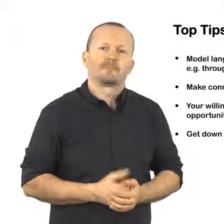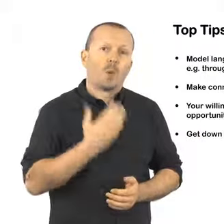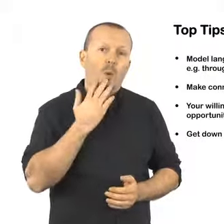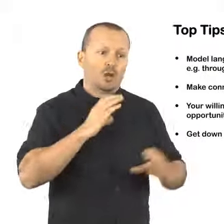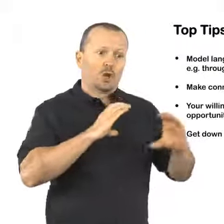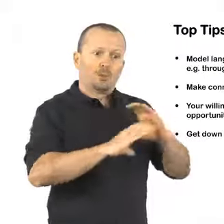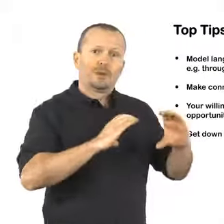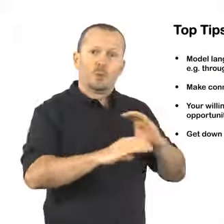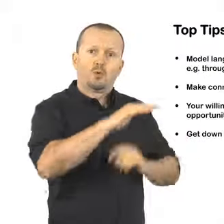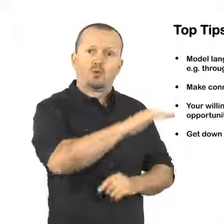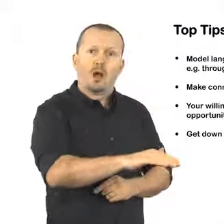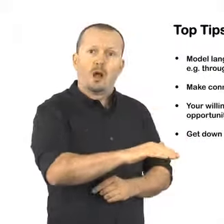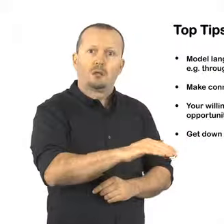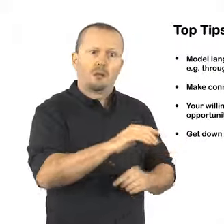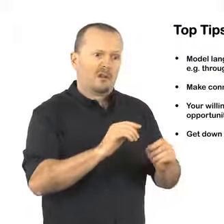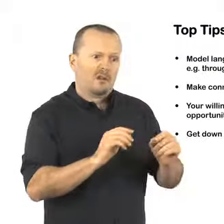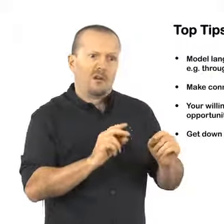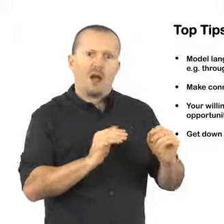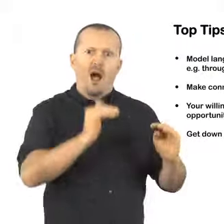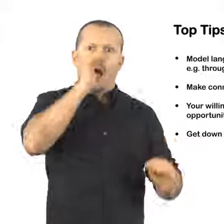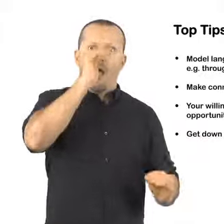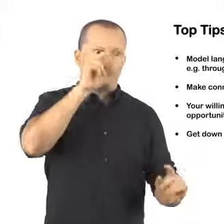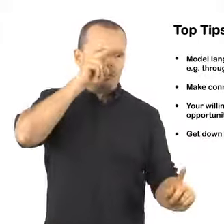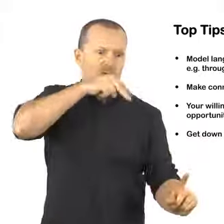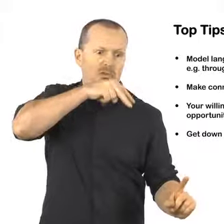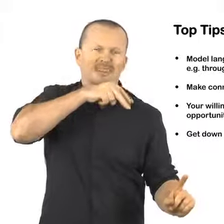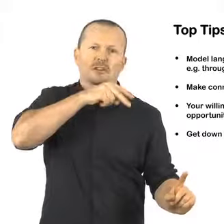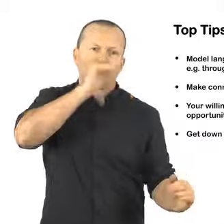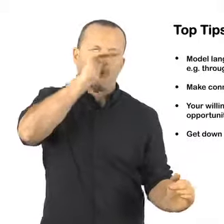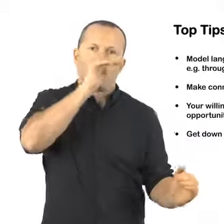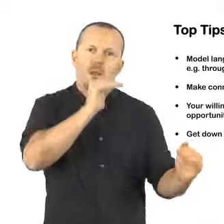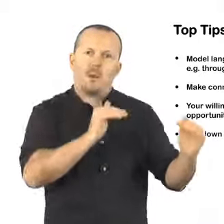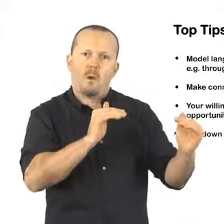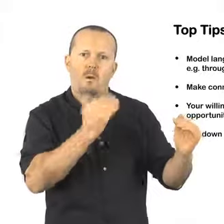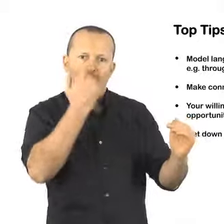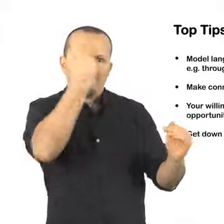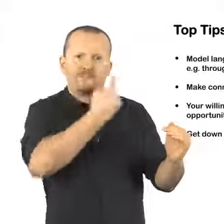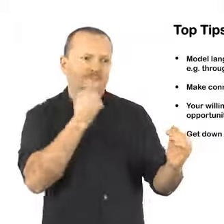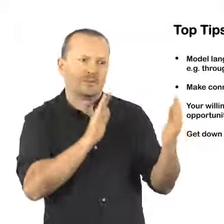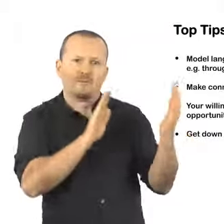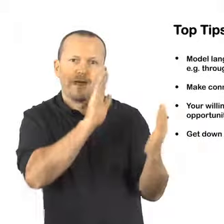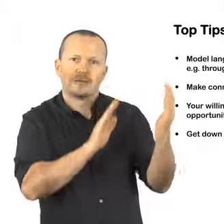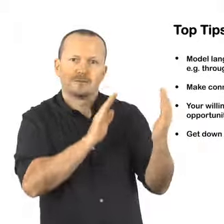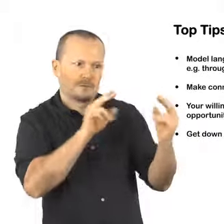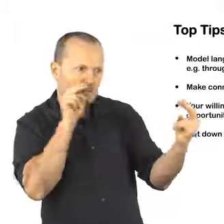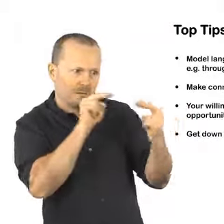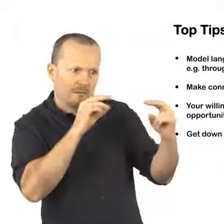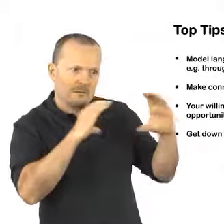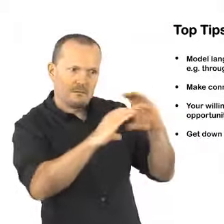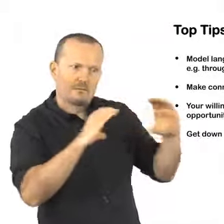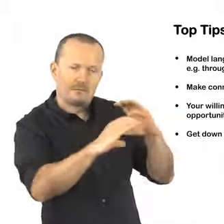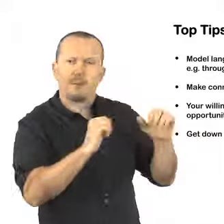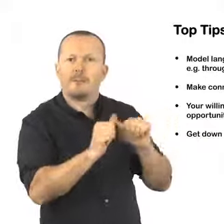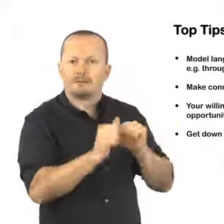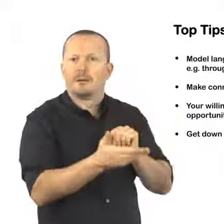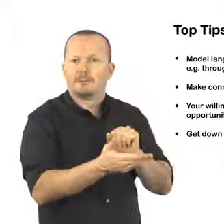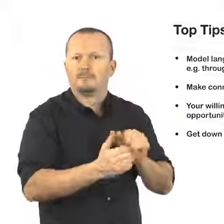Get down to your child’s level, be face to face.